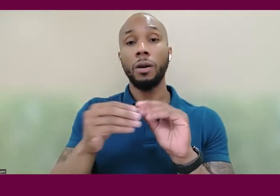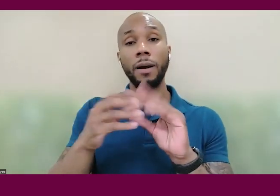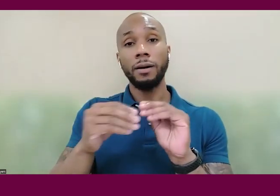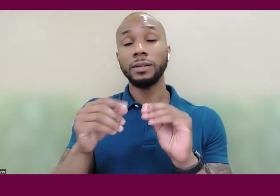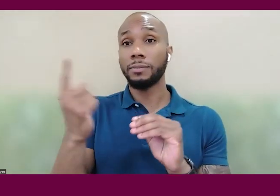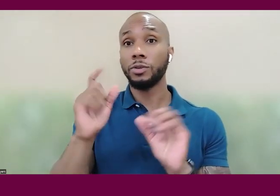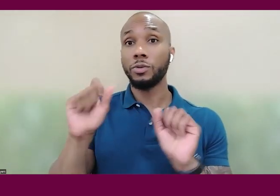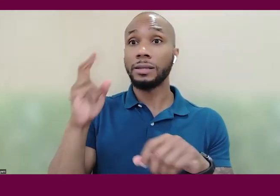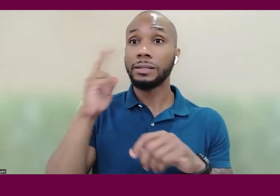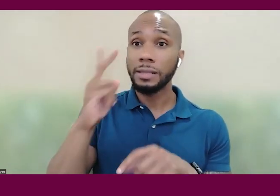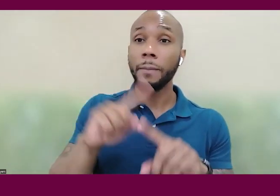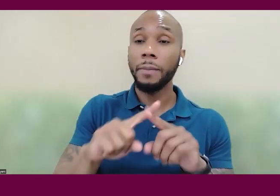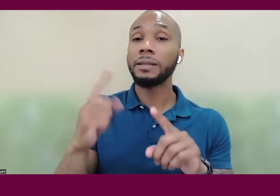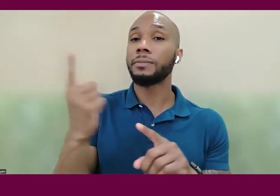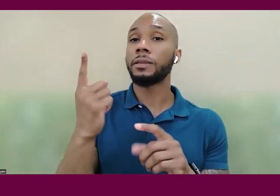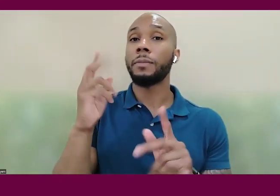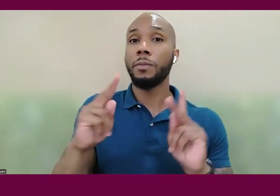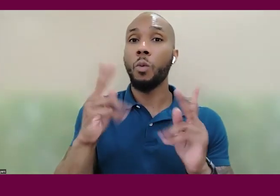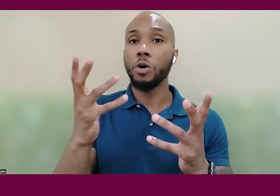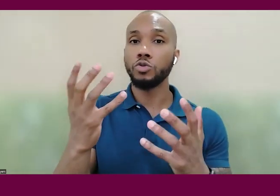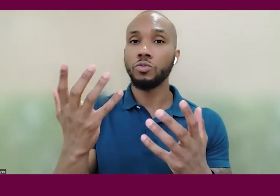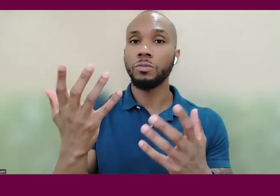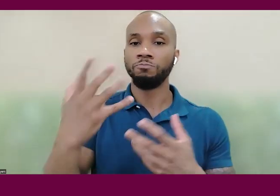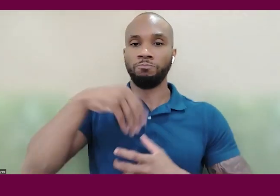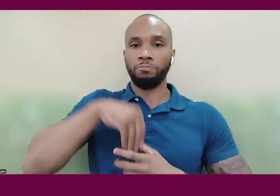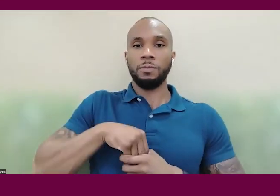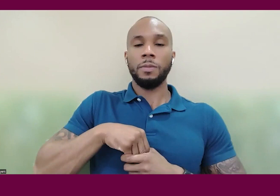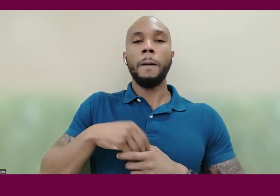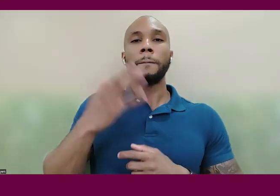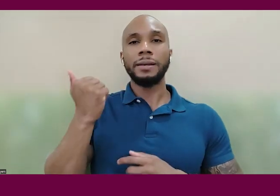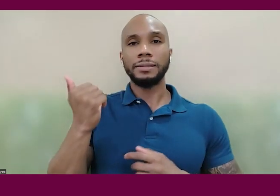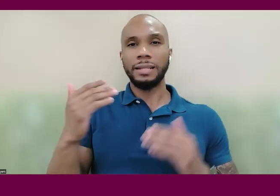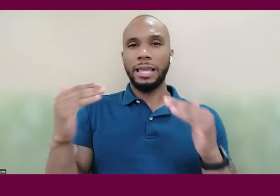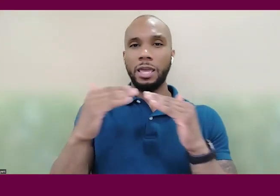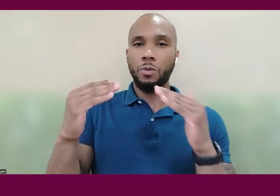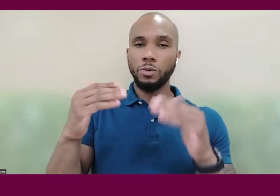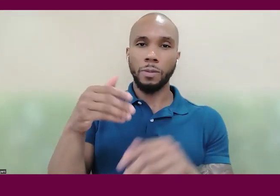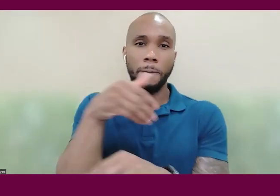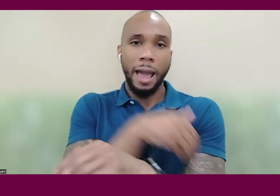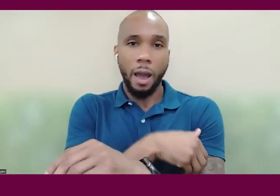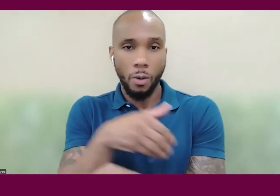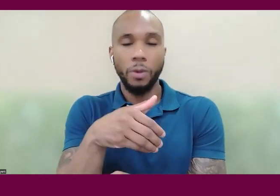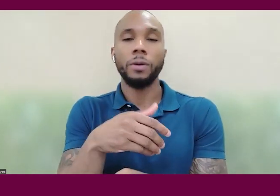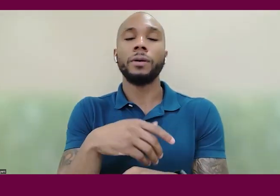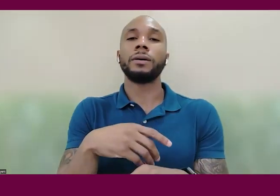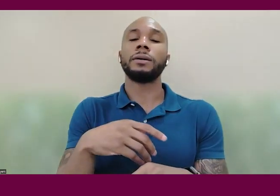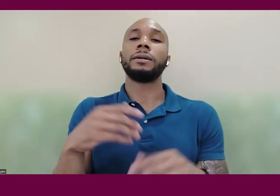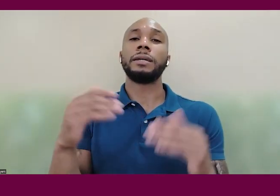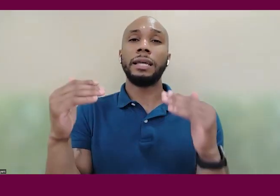but it's something that people want to possess because it equals power and positions you